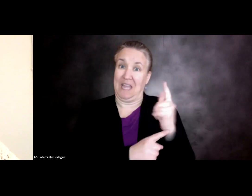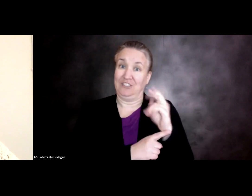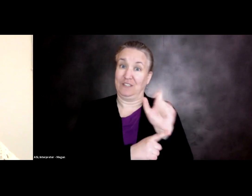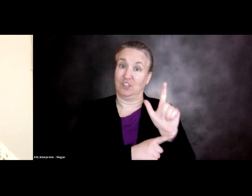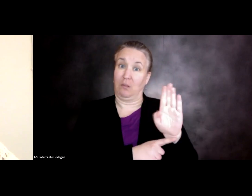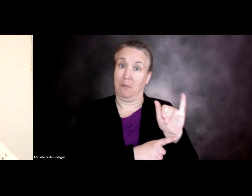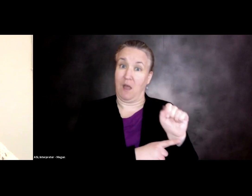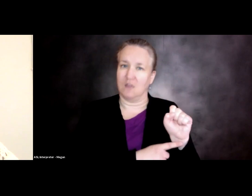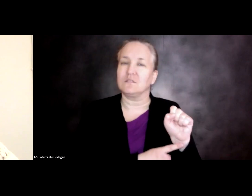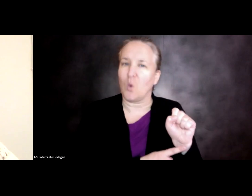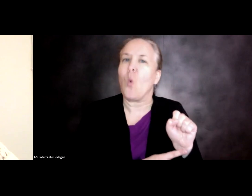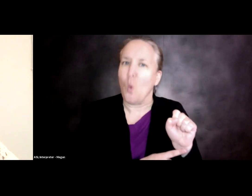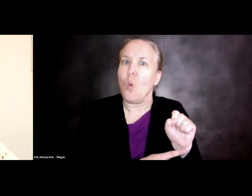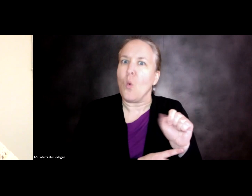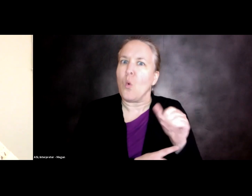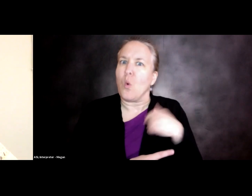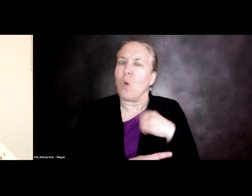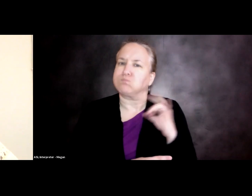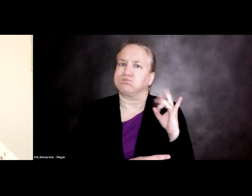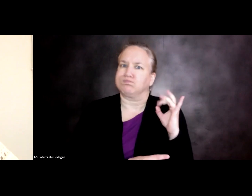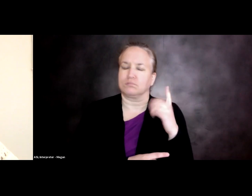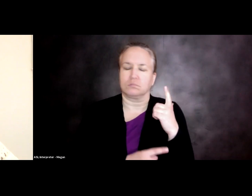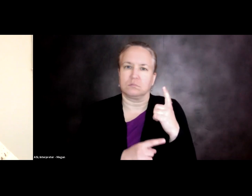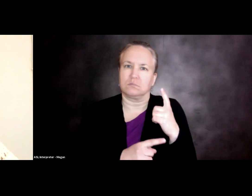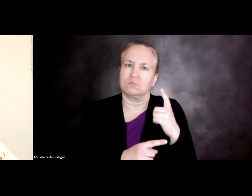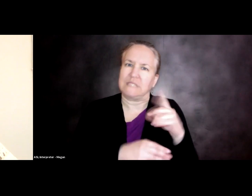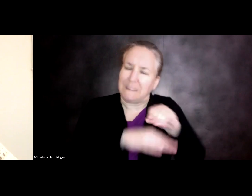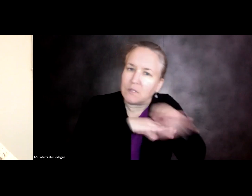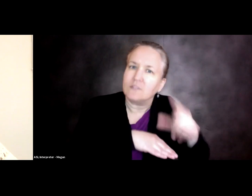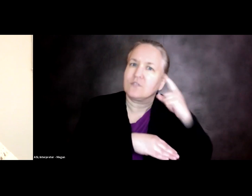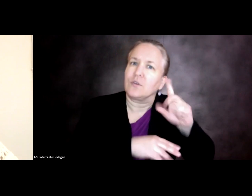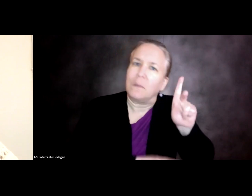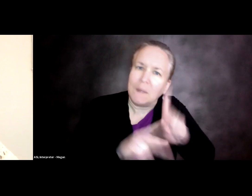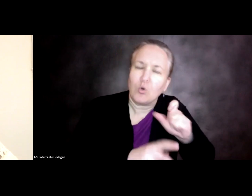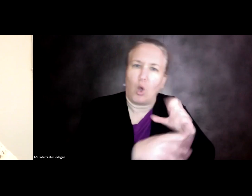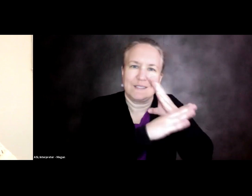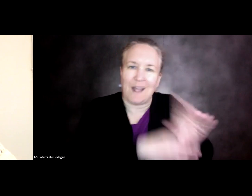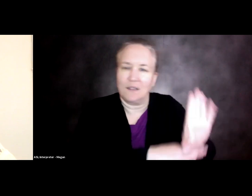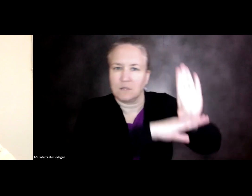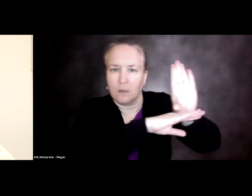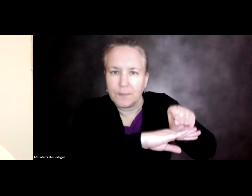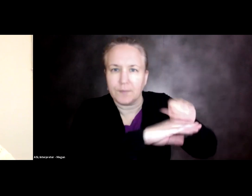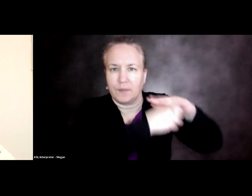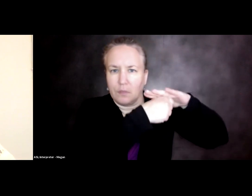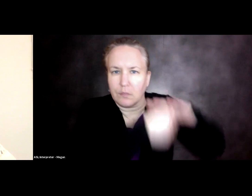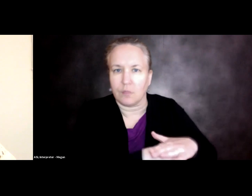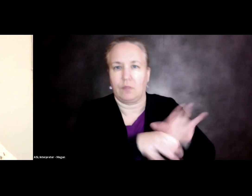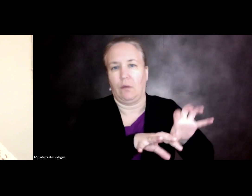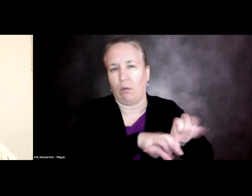has dire implications for the conquered, the silenced, the colonized. In other words, the vast majority of people who